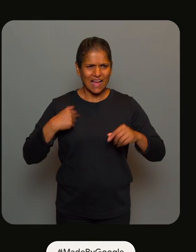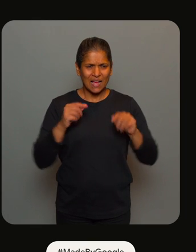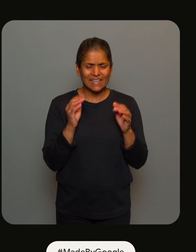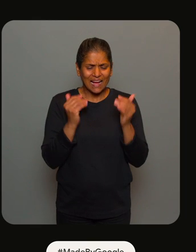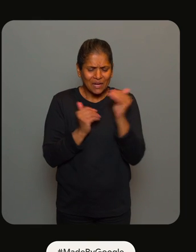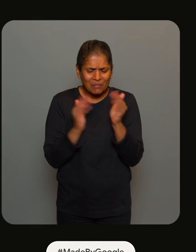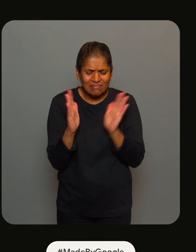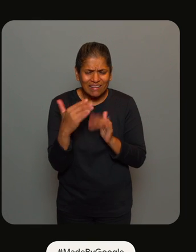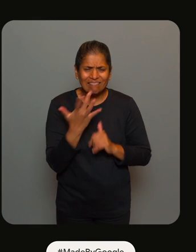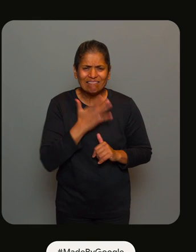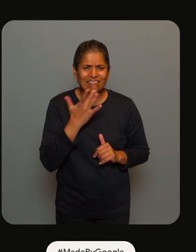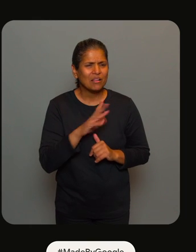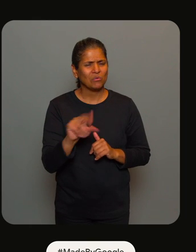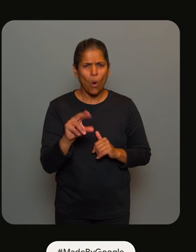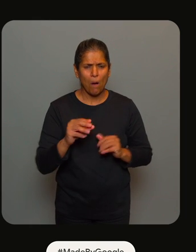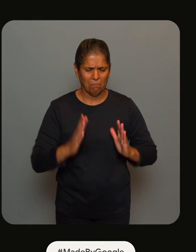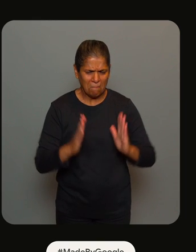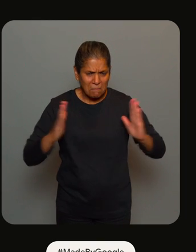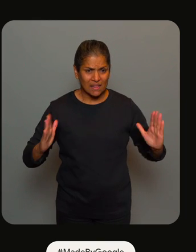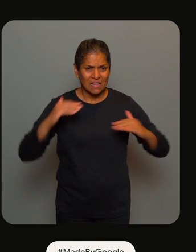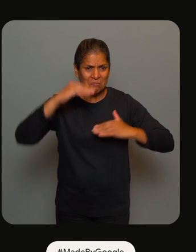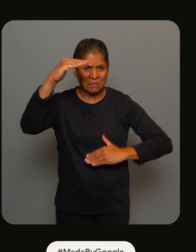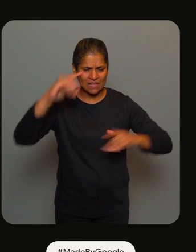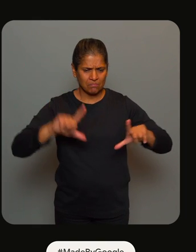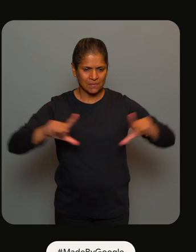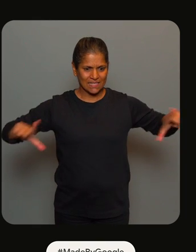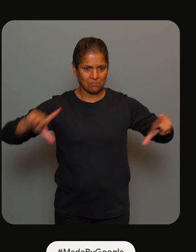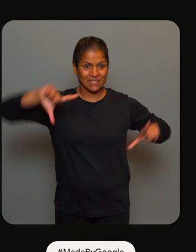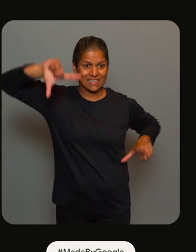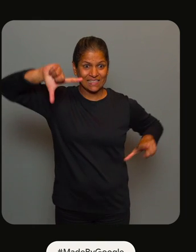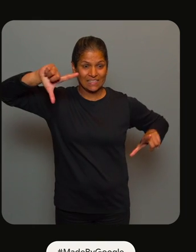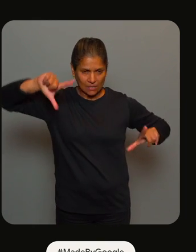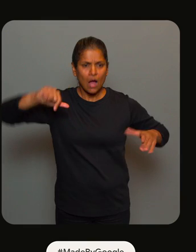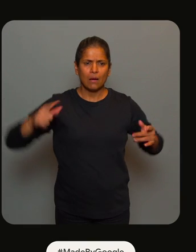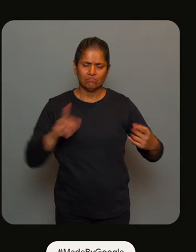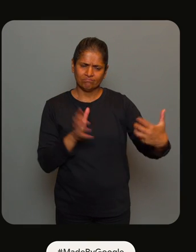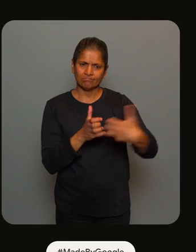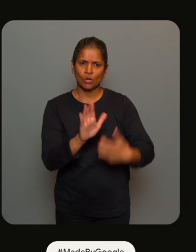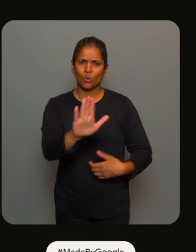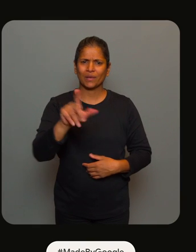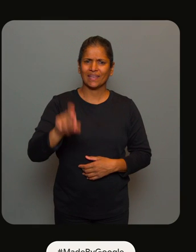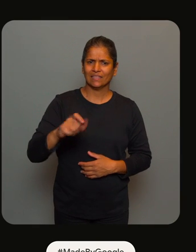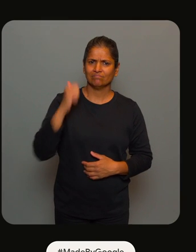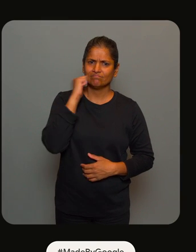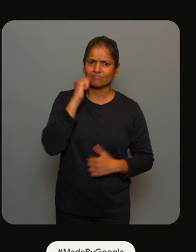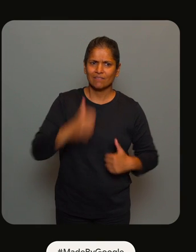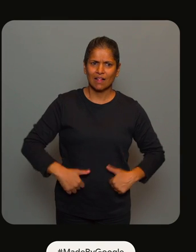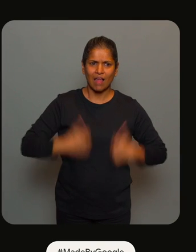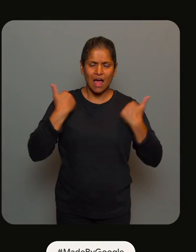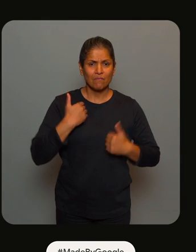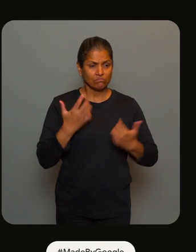different contexts in your life. A device that fits in your home, and feels elegant in your